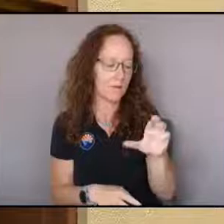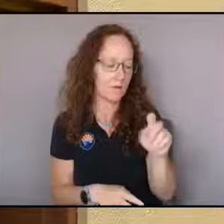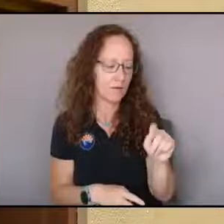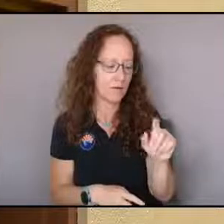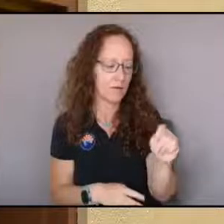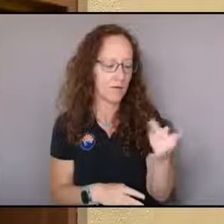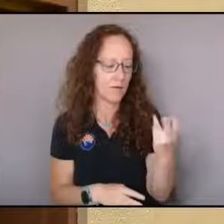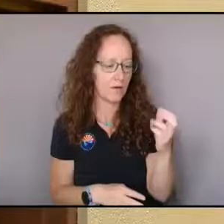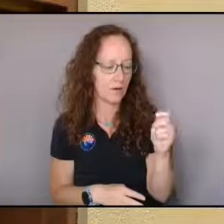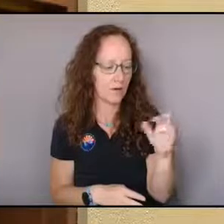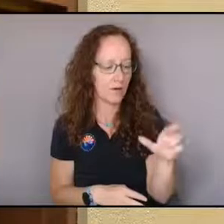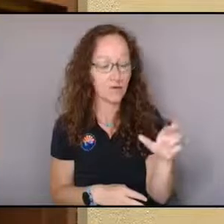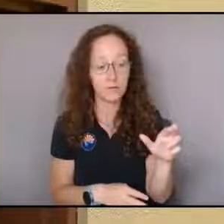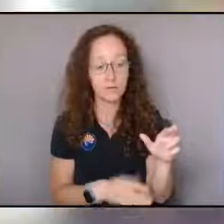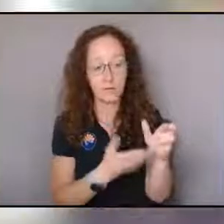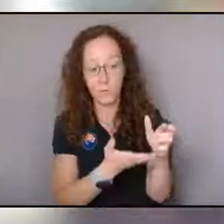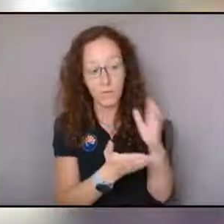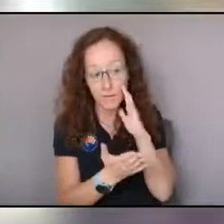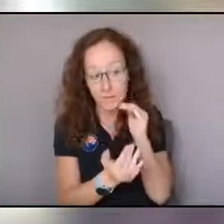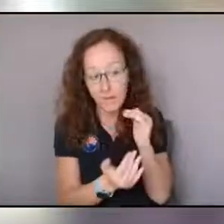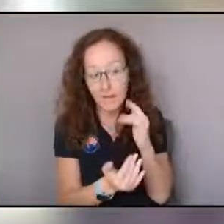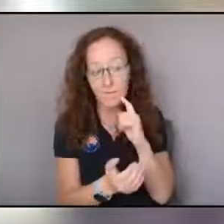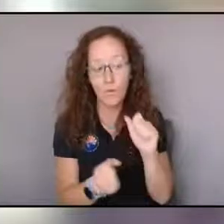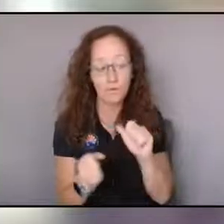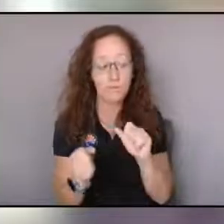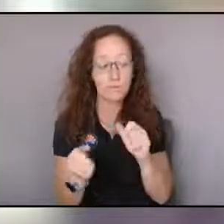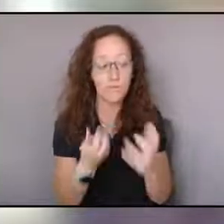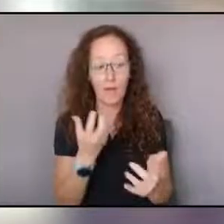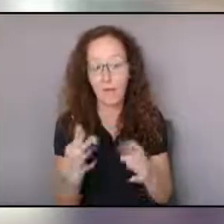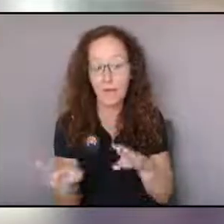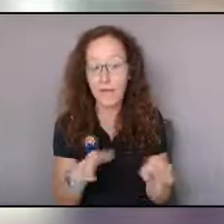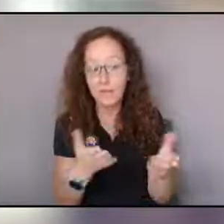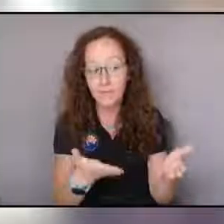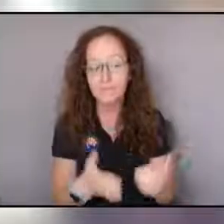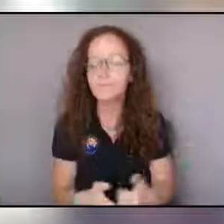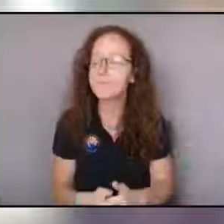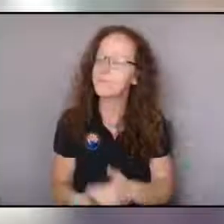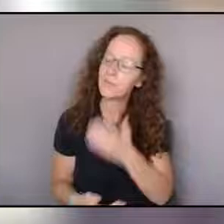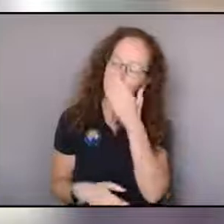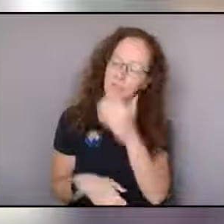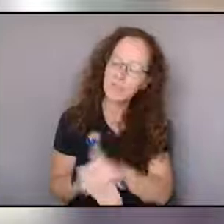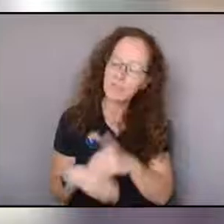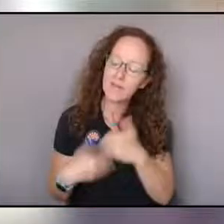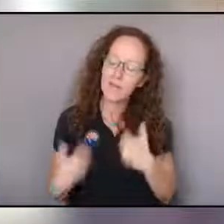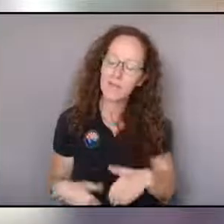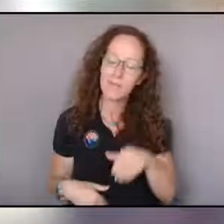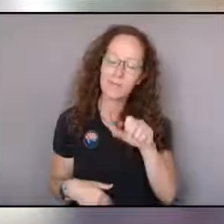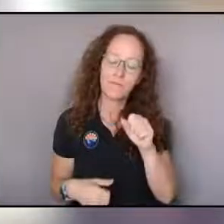I'M GOING TO TURN IT OVER TO OUR FIRE BEHAVIOR ANALYST, STEWART TURNER, FOR THE LATEST THAT WE EXPECT FOR FIRE